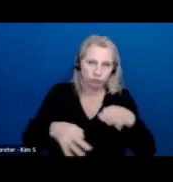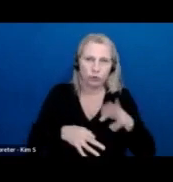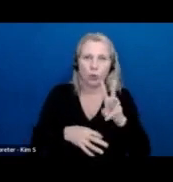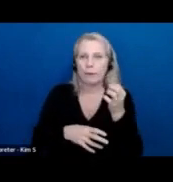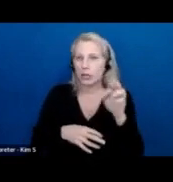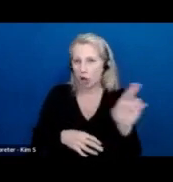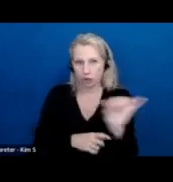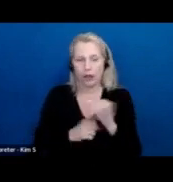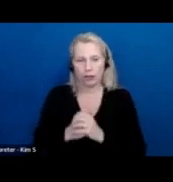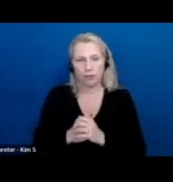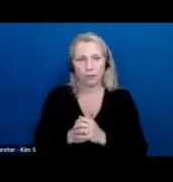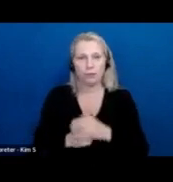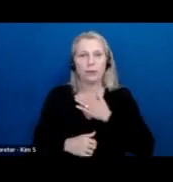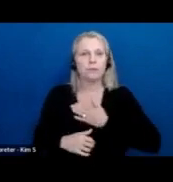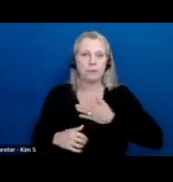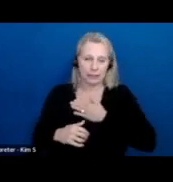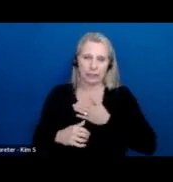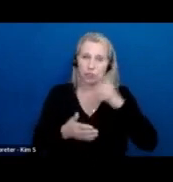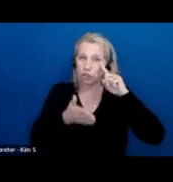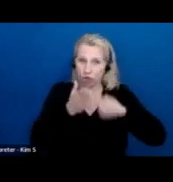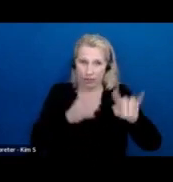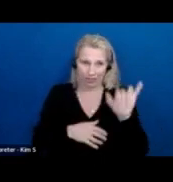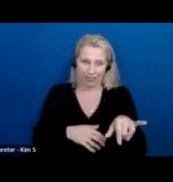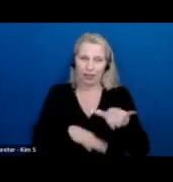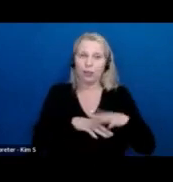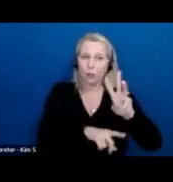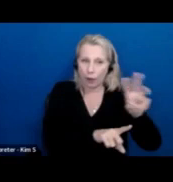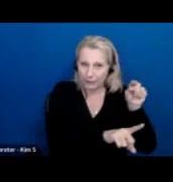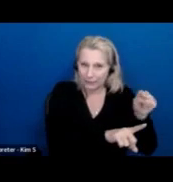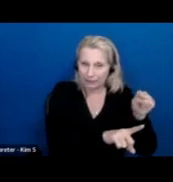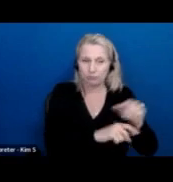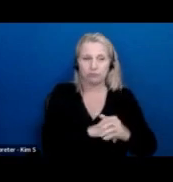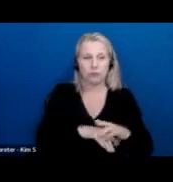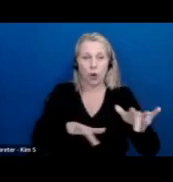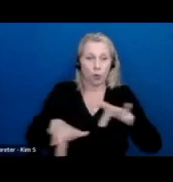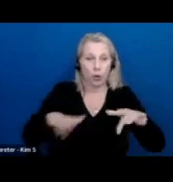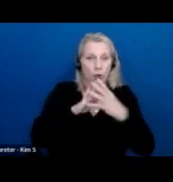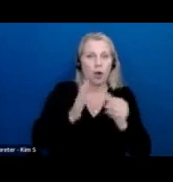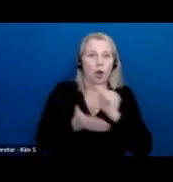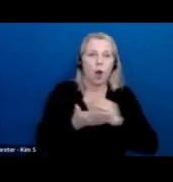So please do check that out. And remember that recordings of all of our past webinars are also